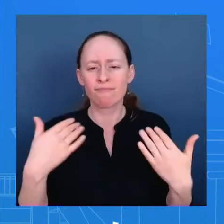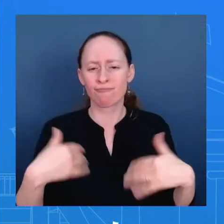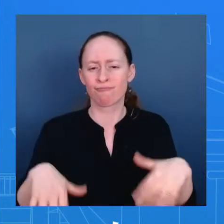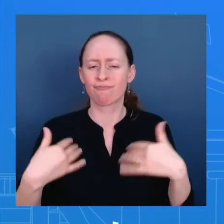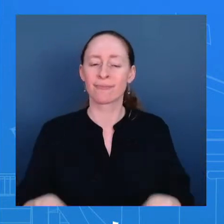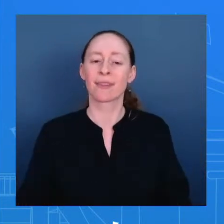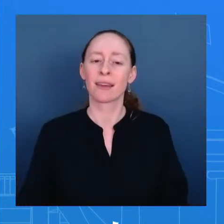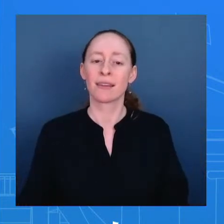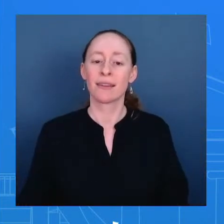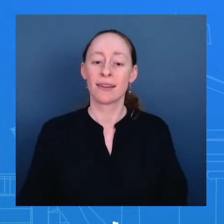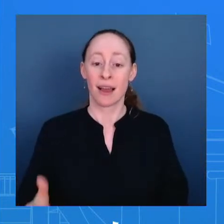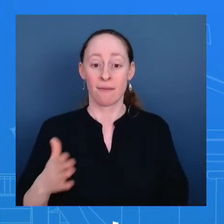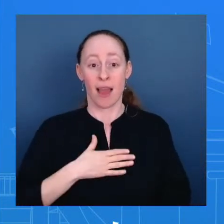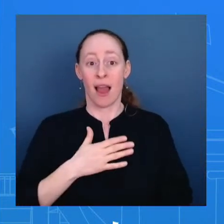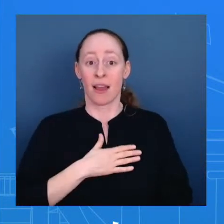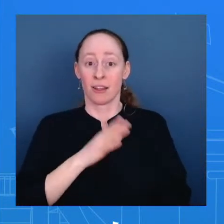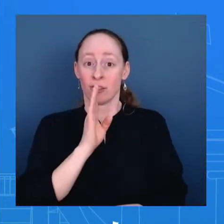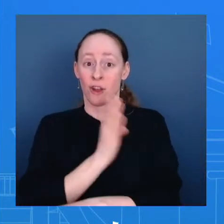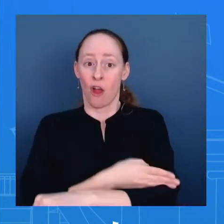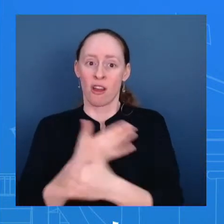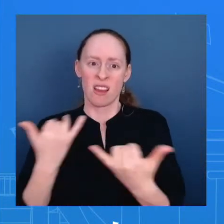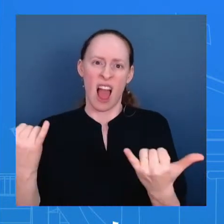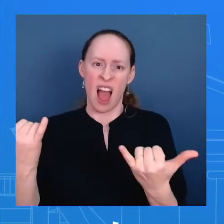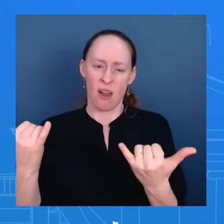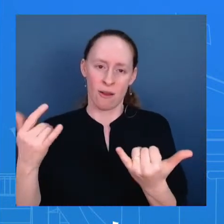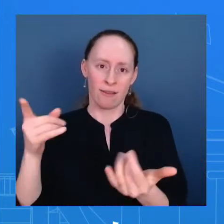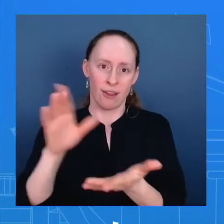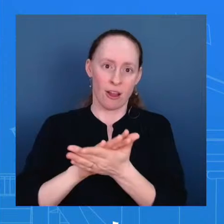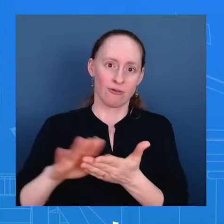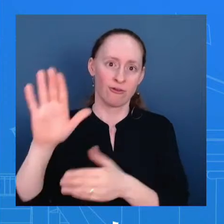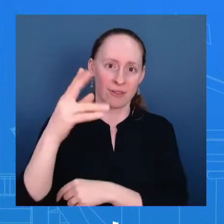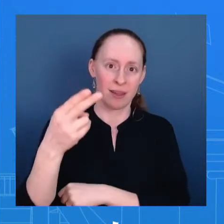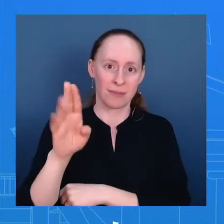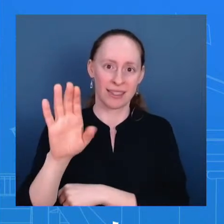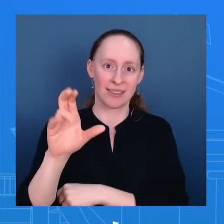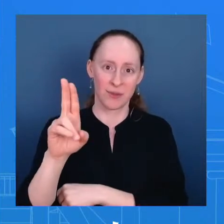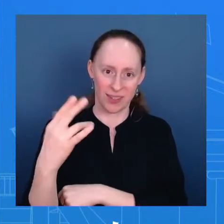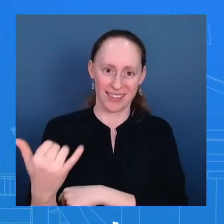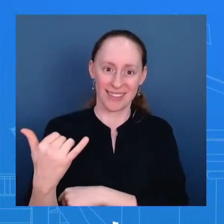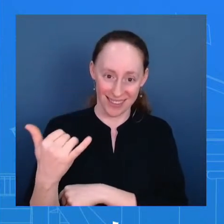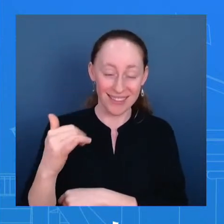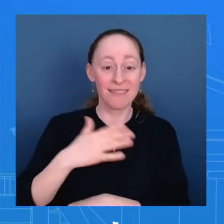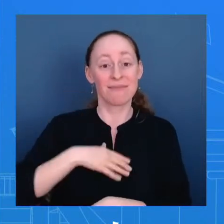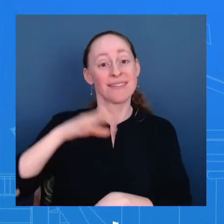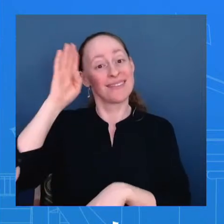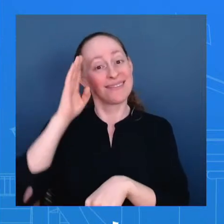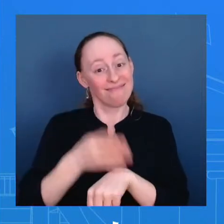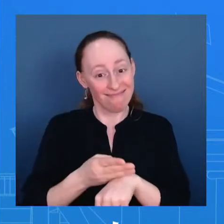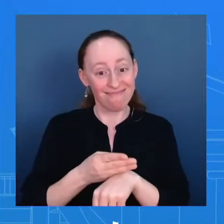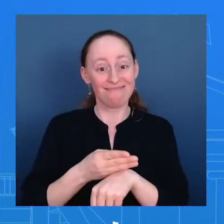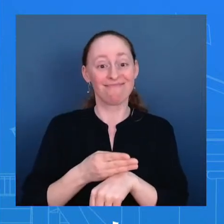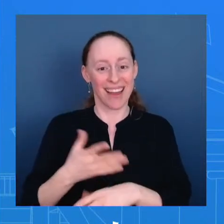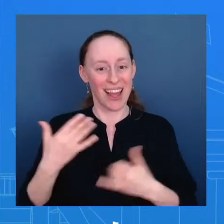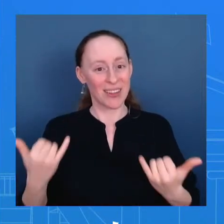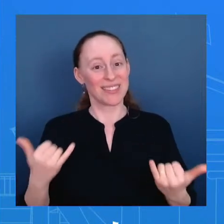and a 17-year-old, as of today -- happy birthday, Jordan Grace Benjamin -- who is plotting world domination